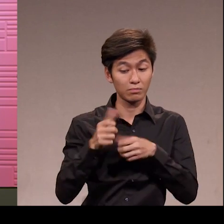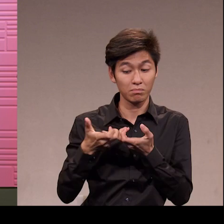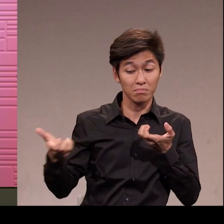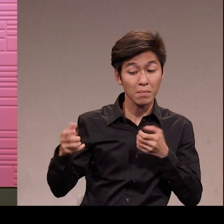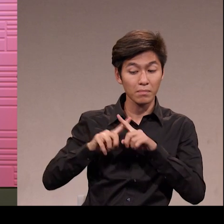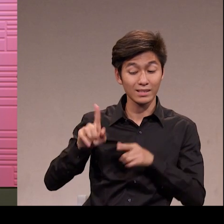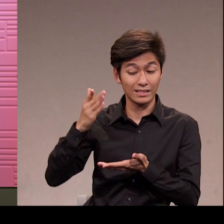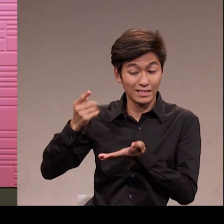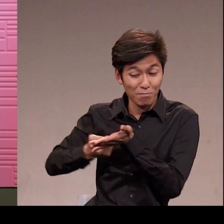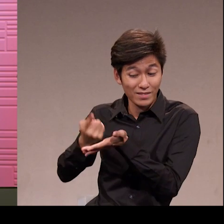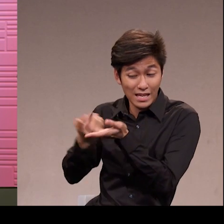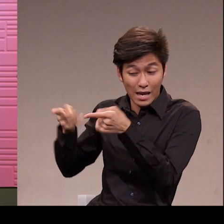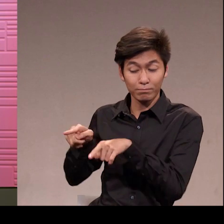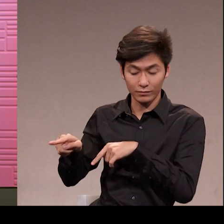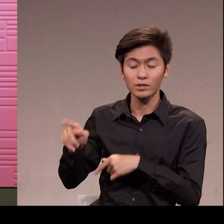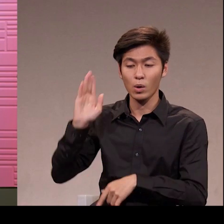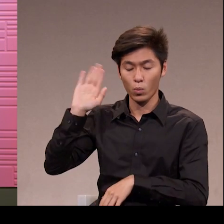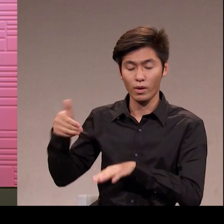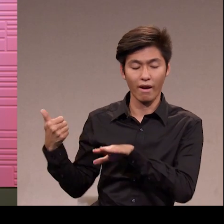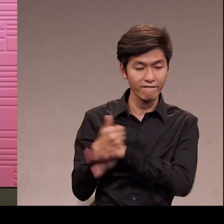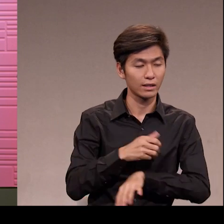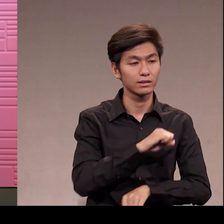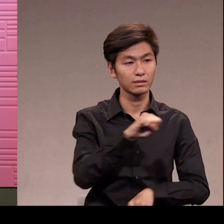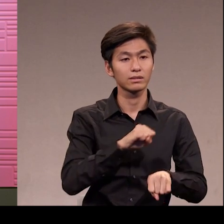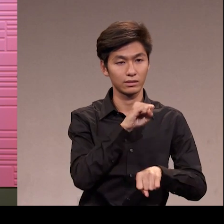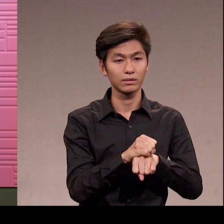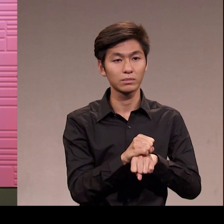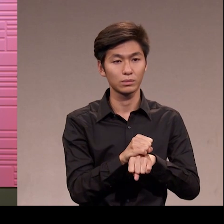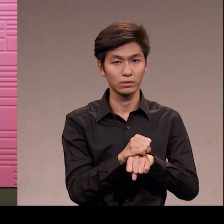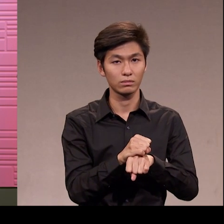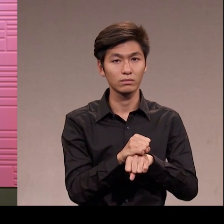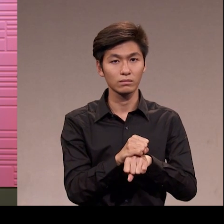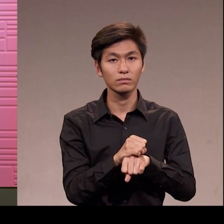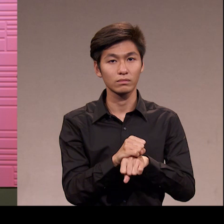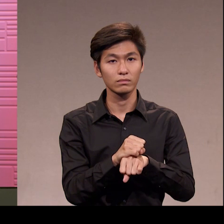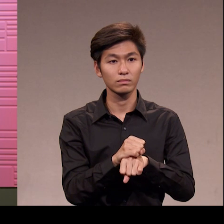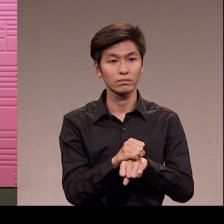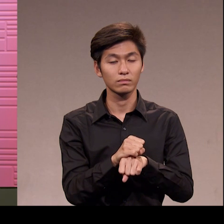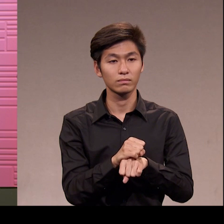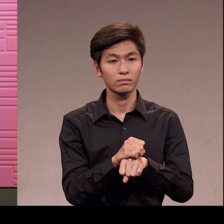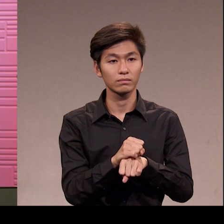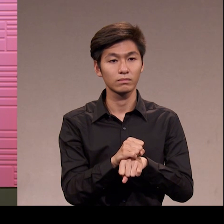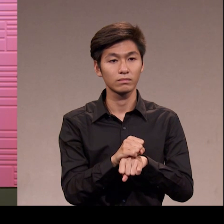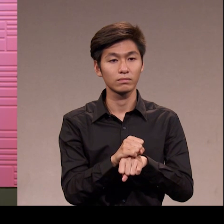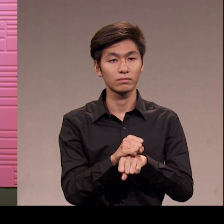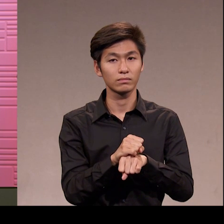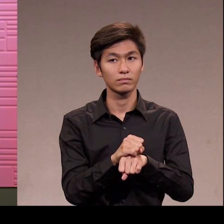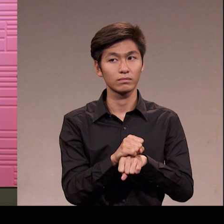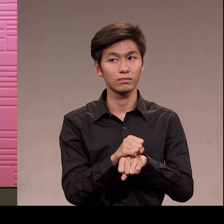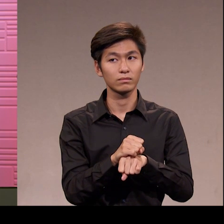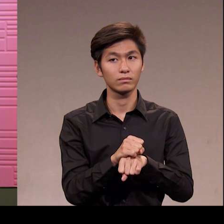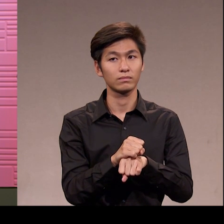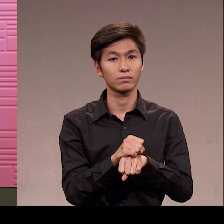we will definitely be affected. We must be vigilant.